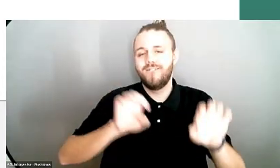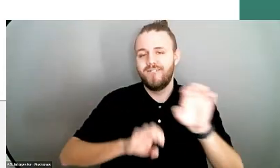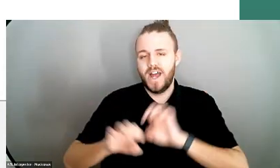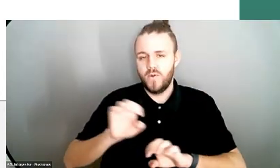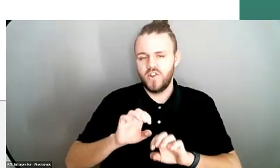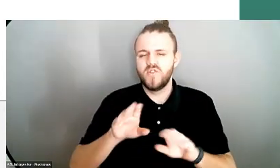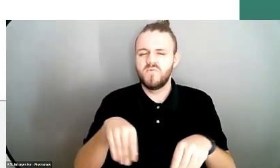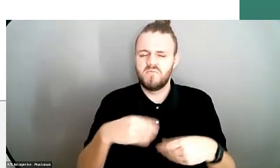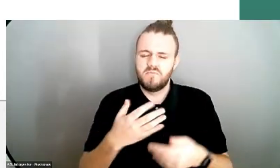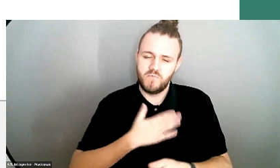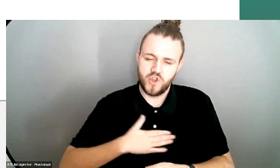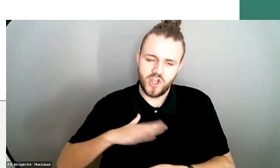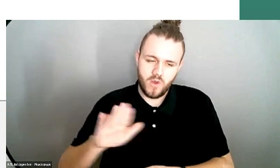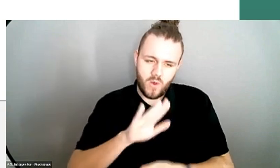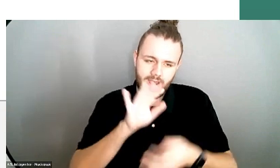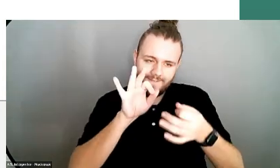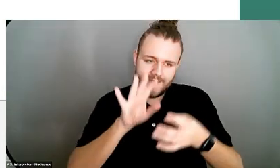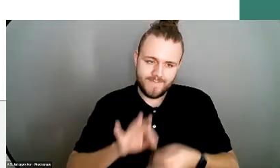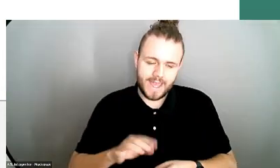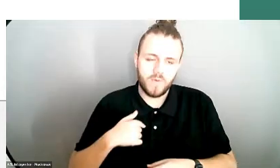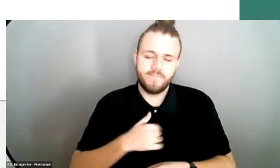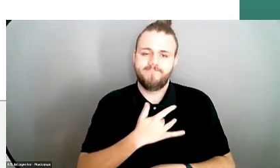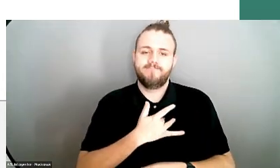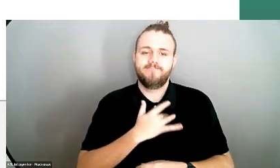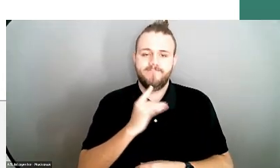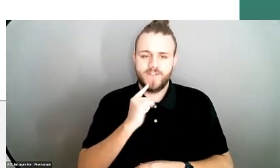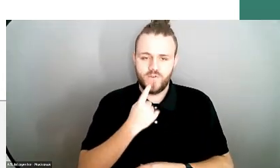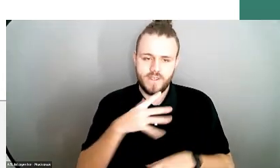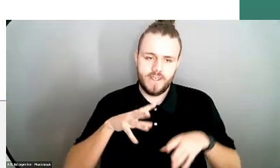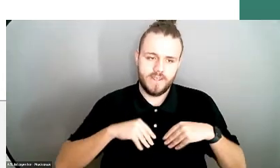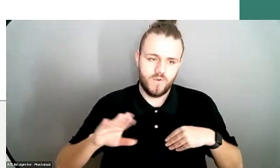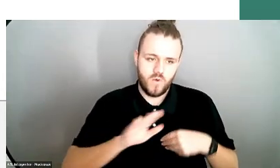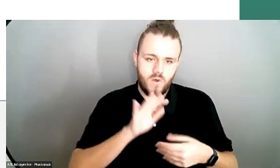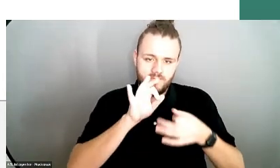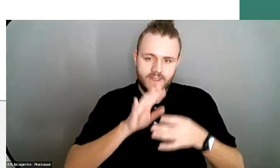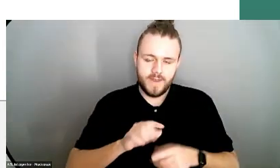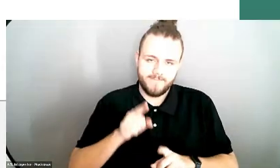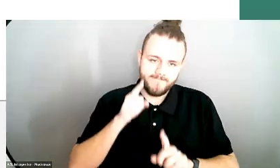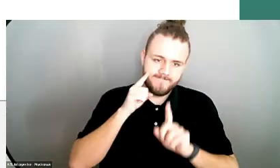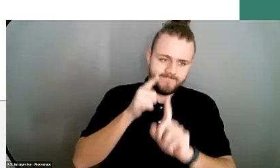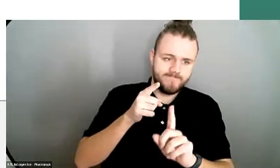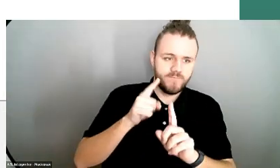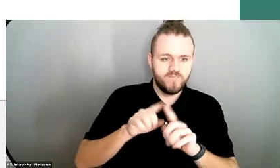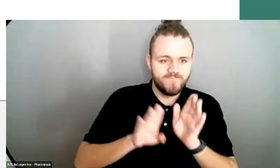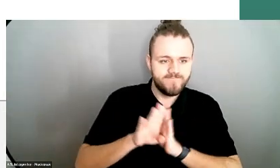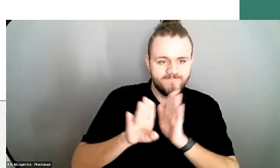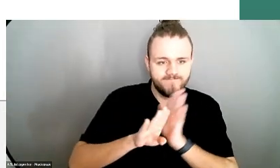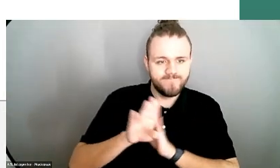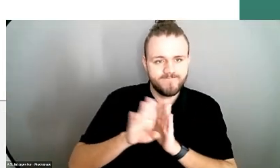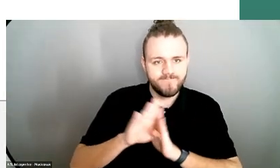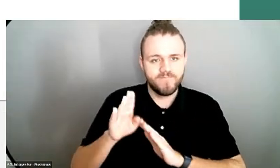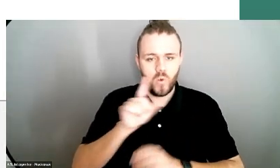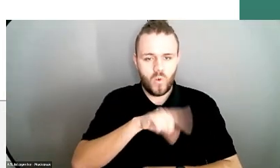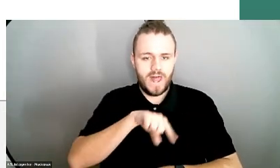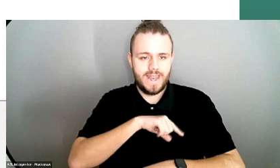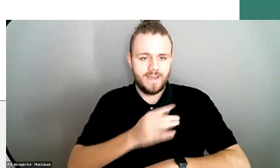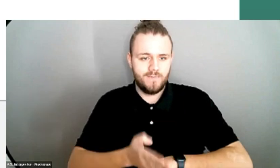where you take your feedback very seriously and really work toward continuous quality improvement with our webinars.